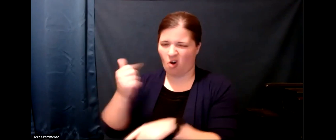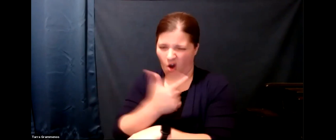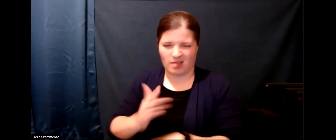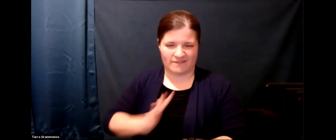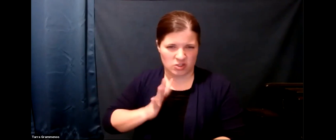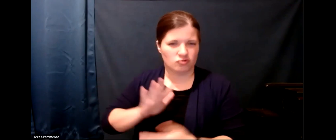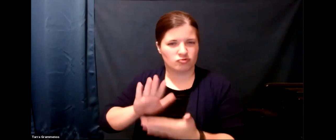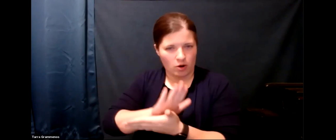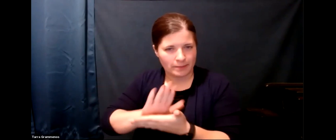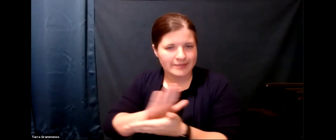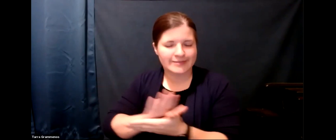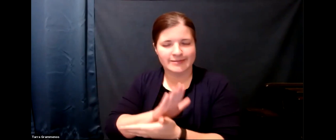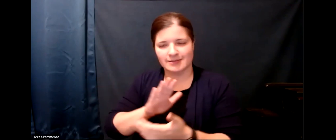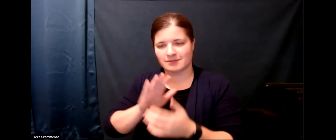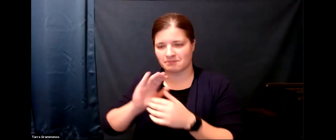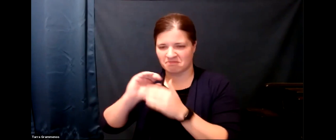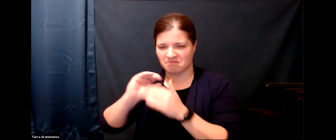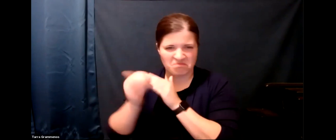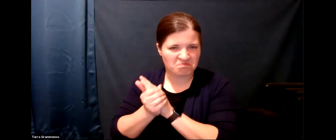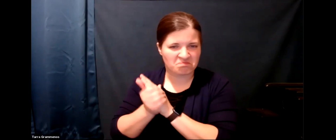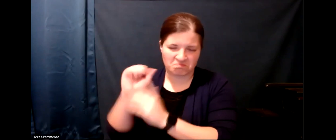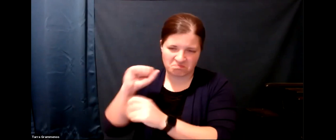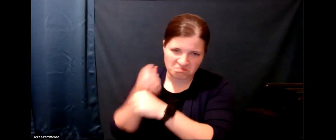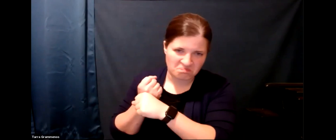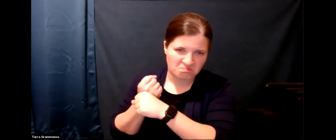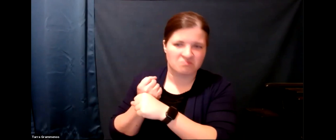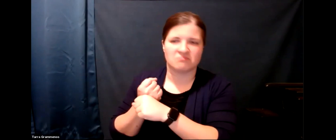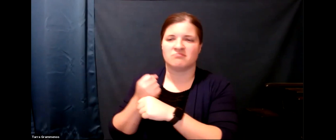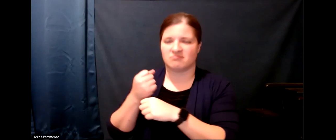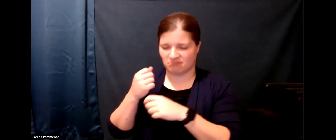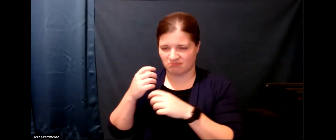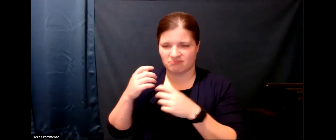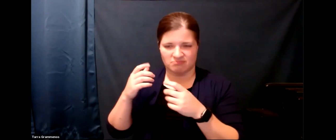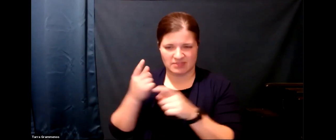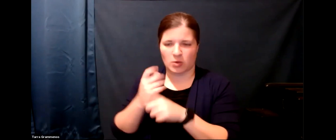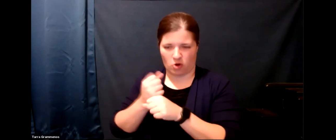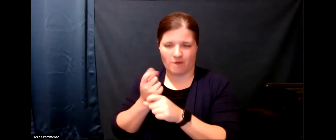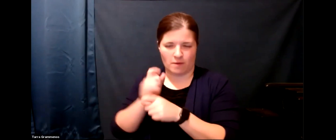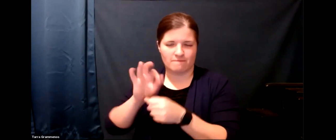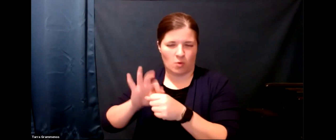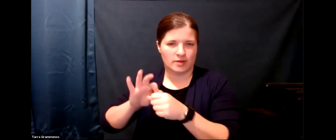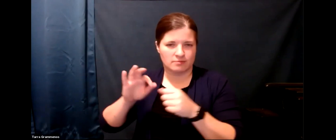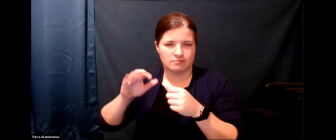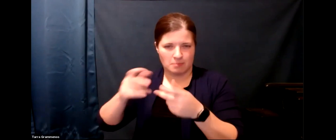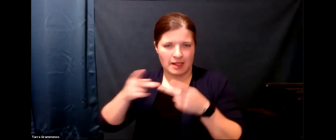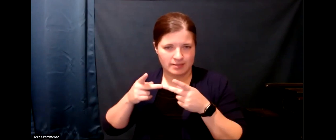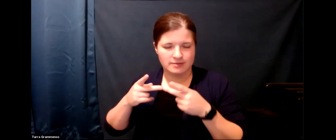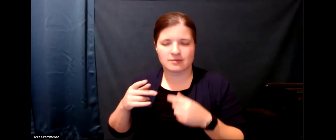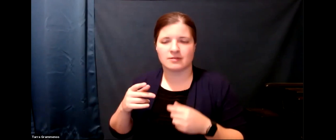So we keep them sealed in the containers that we receive from the polling place, and after that point,